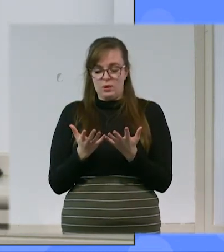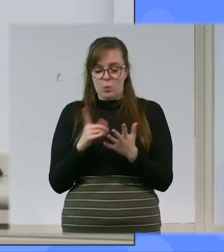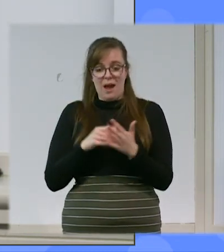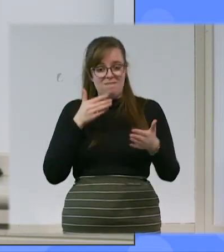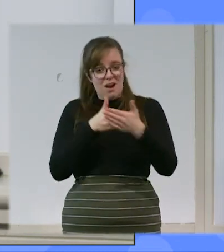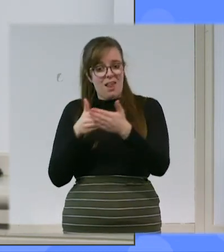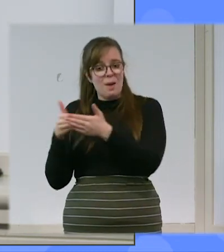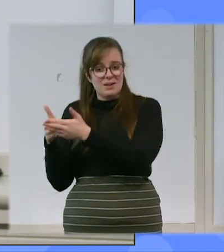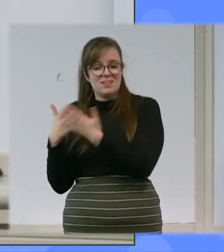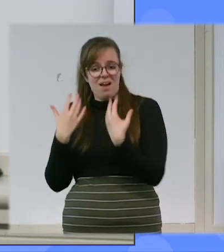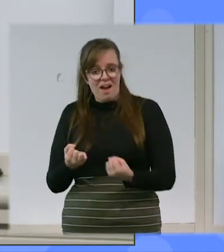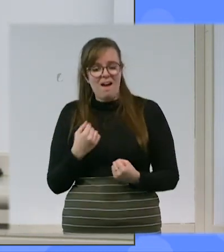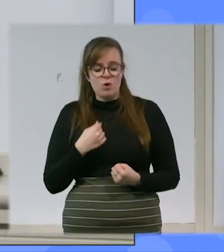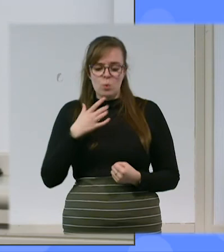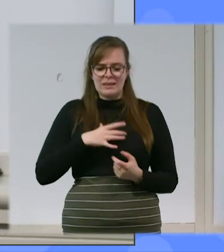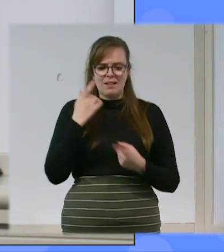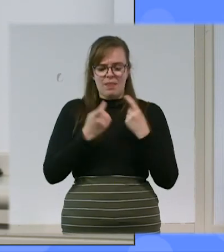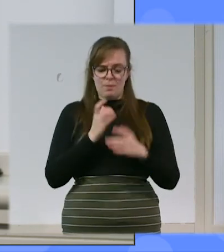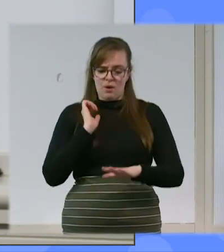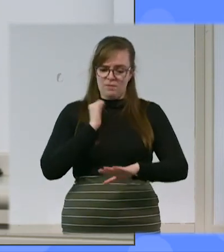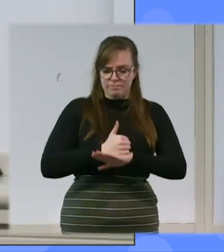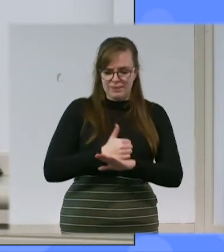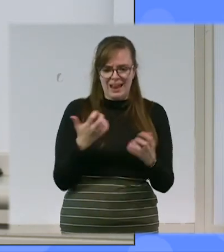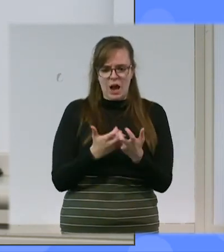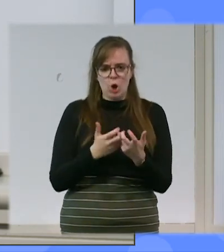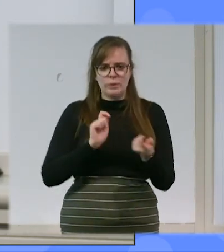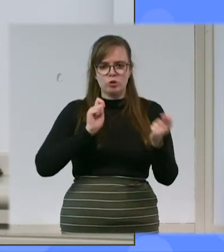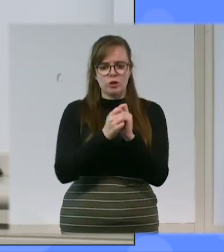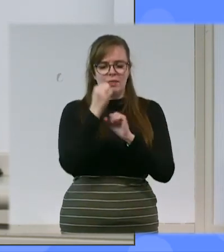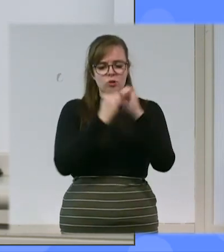need to talk about a fundamental restructure of our economic system we